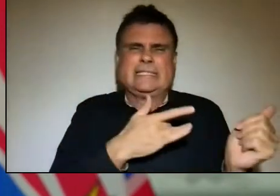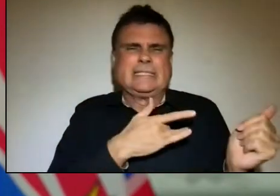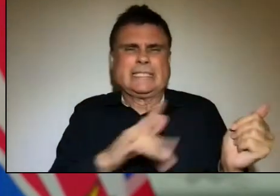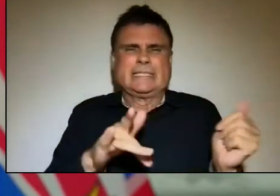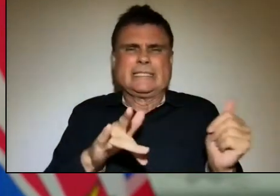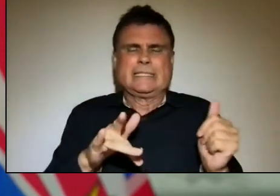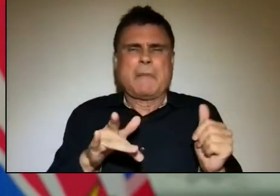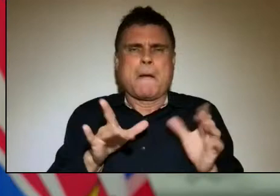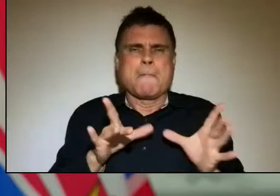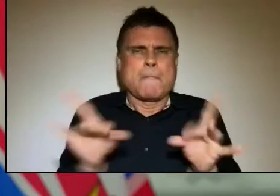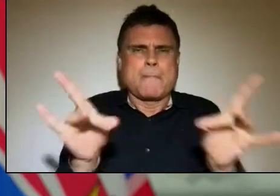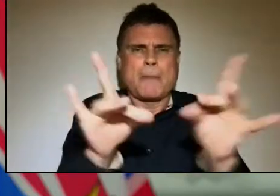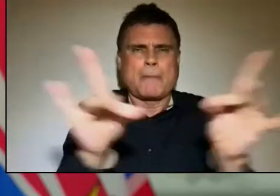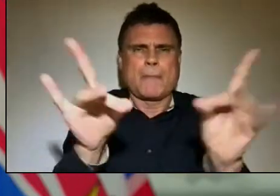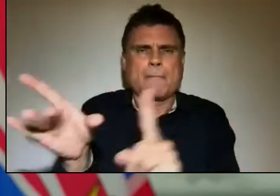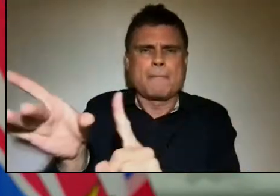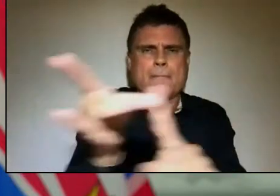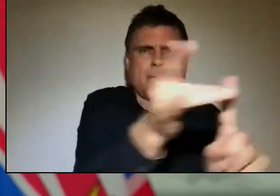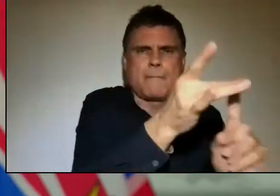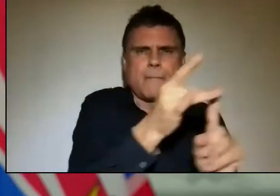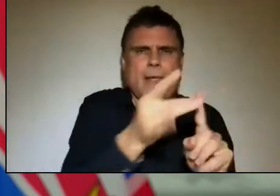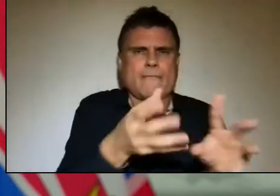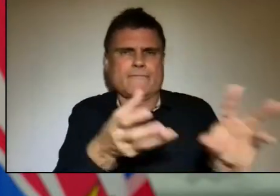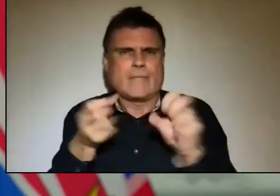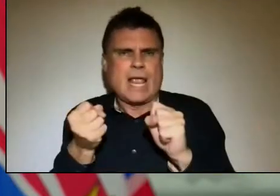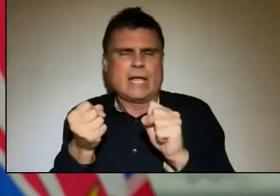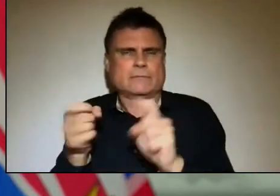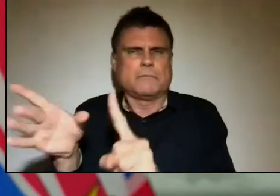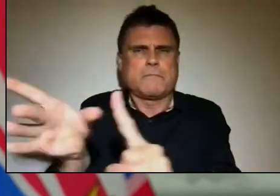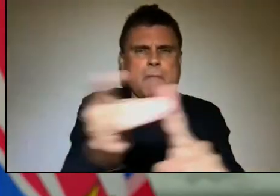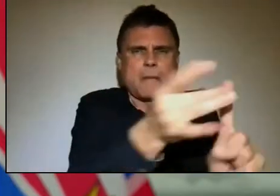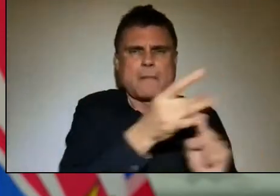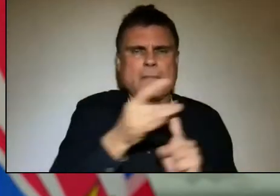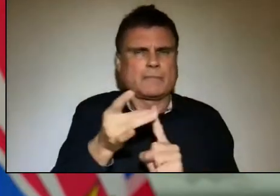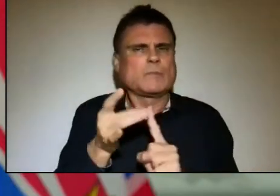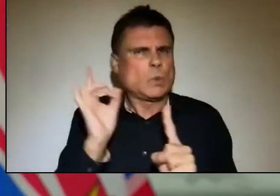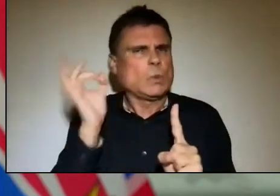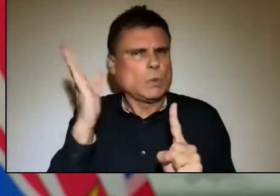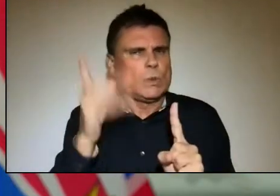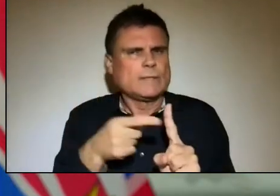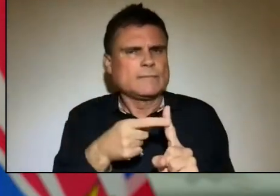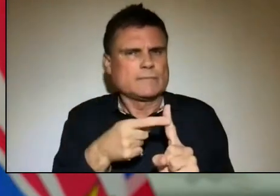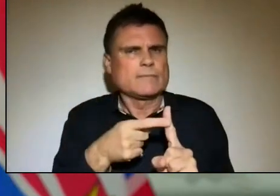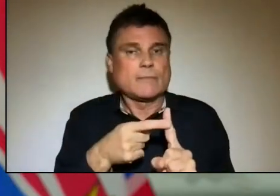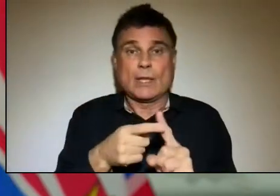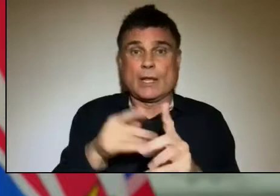virus. And much more quickly. And they are passing it on to